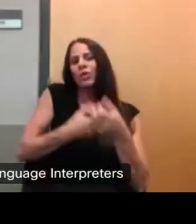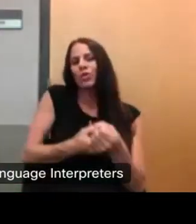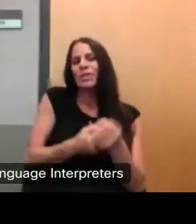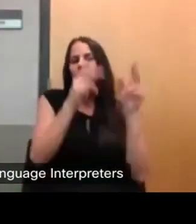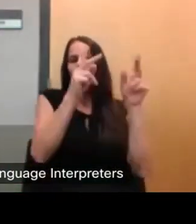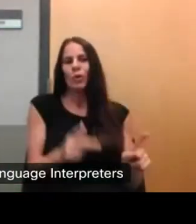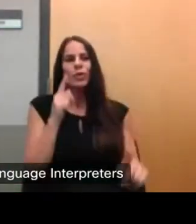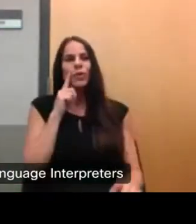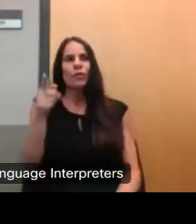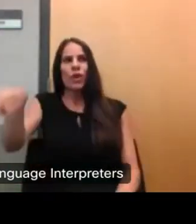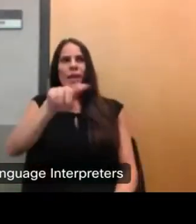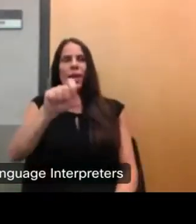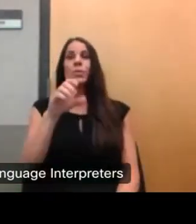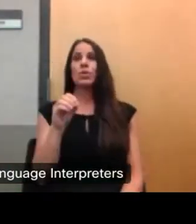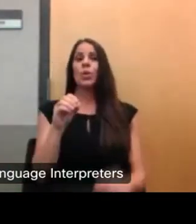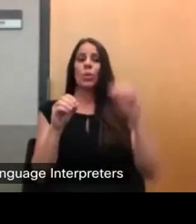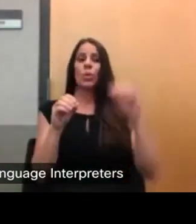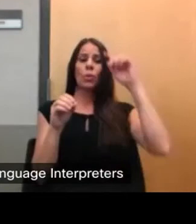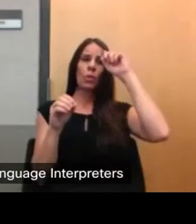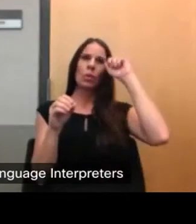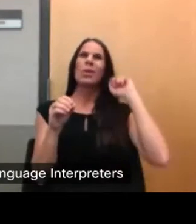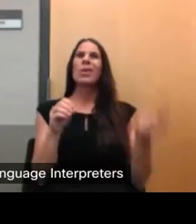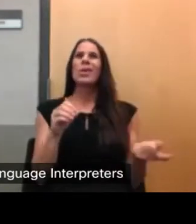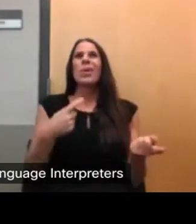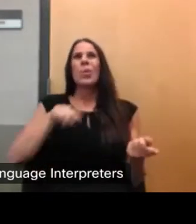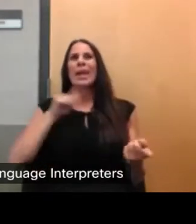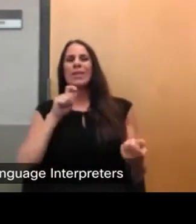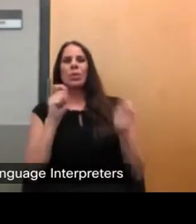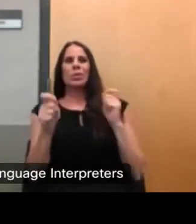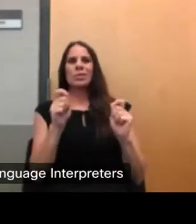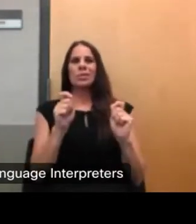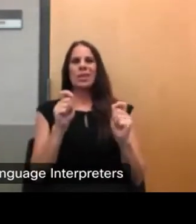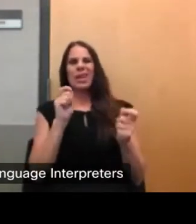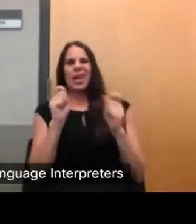them? And so we had to adapt during the pandemic,